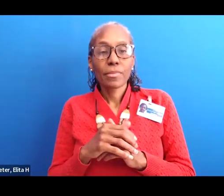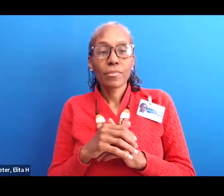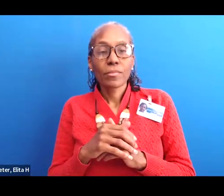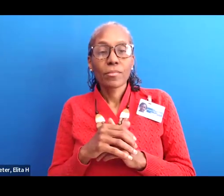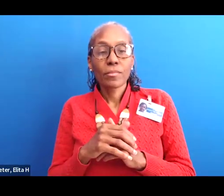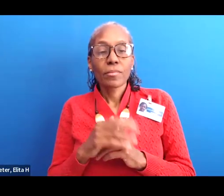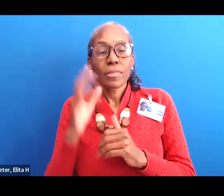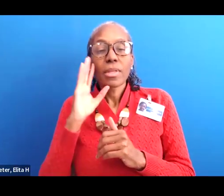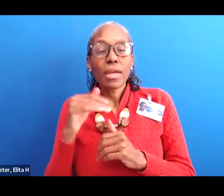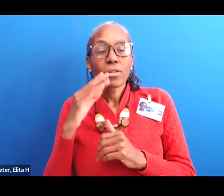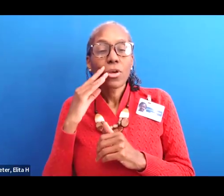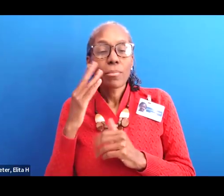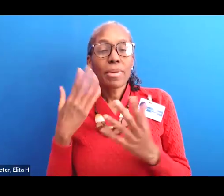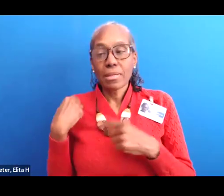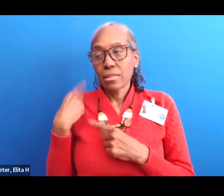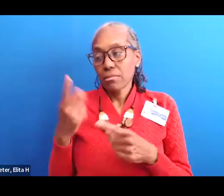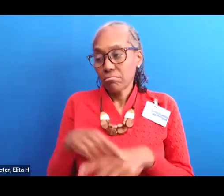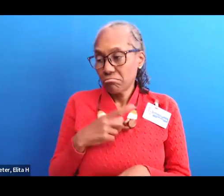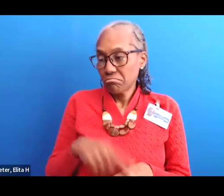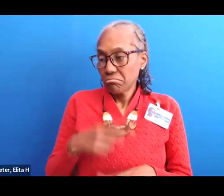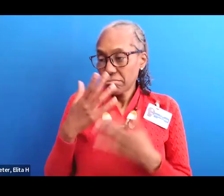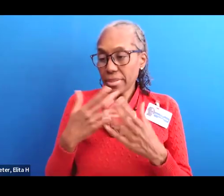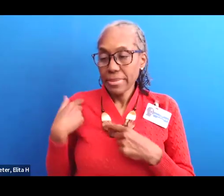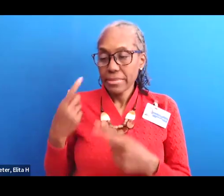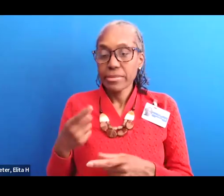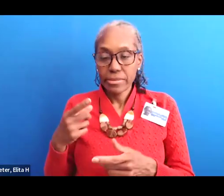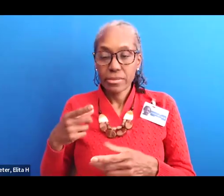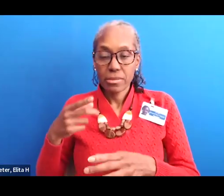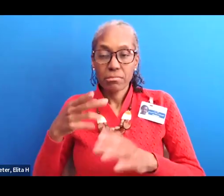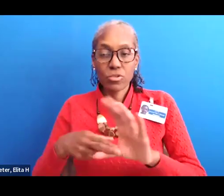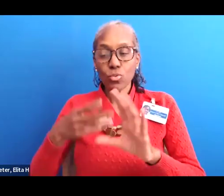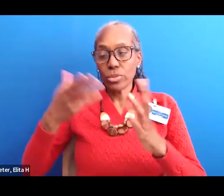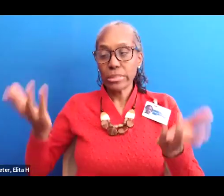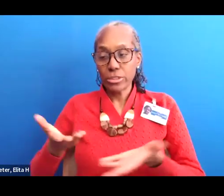it's been a while, maybe for some people since they've done it, but it really is much to your benefit.